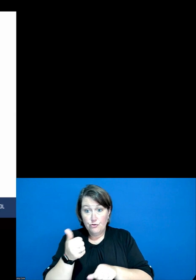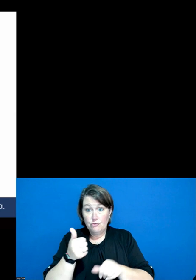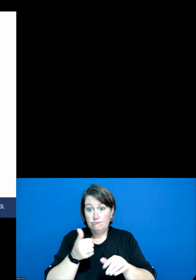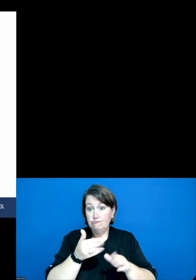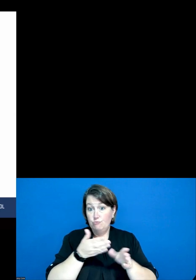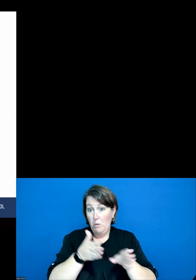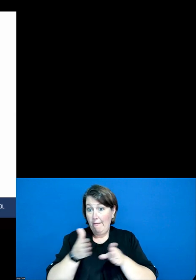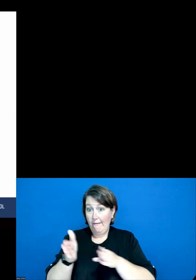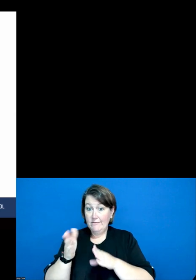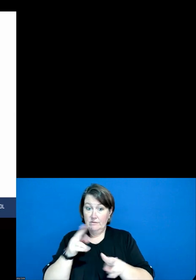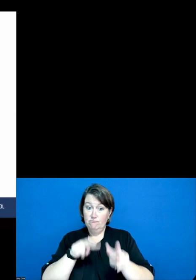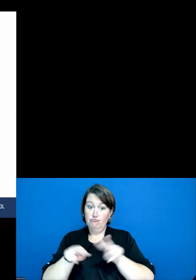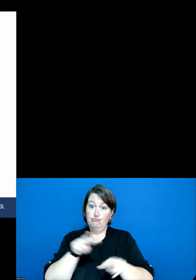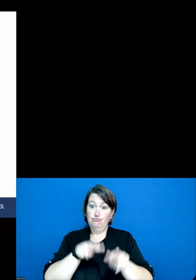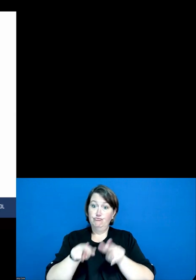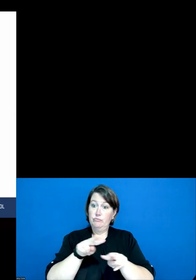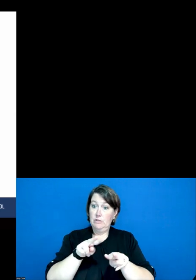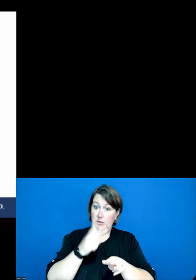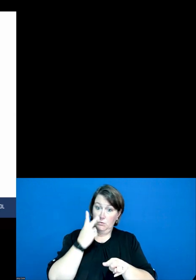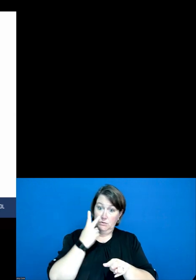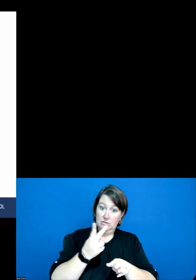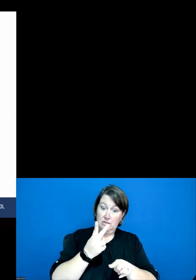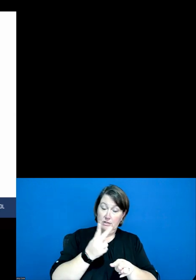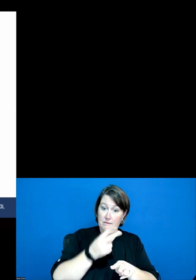and the interpreter? Shoot.